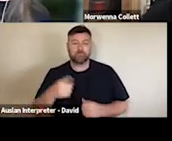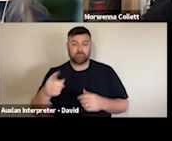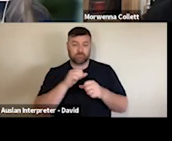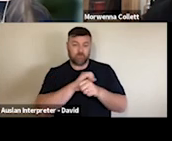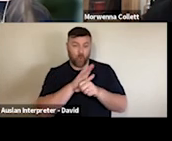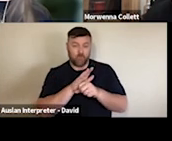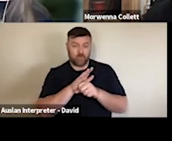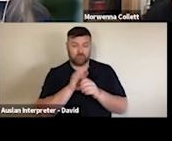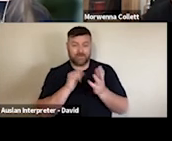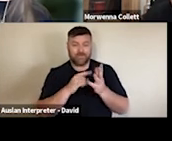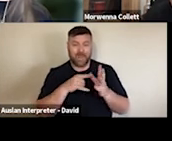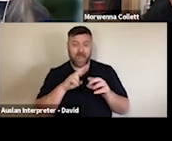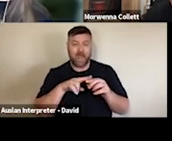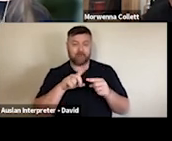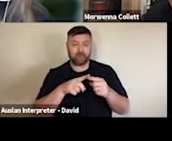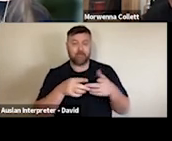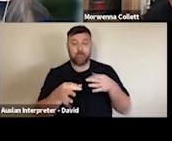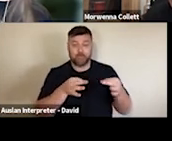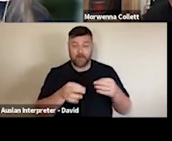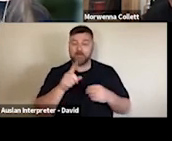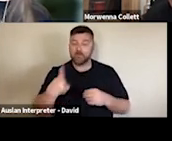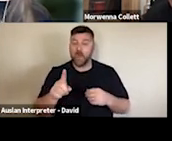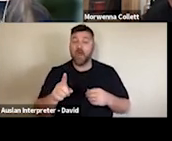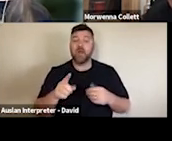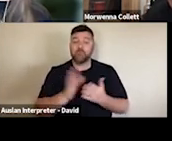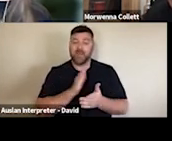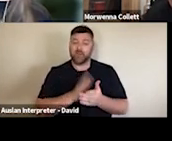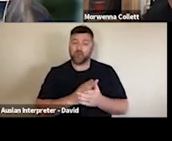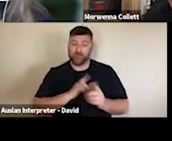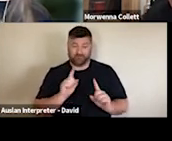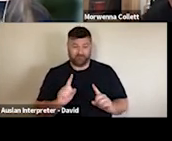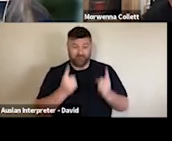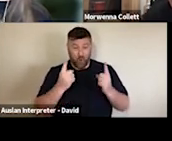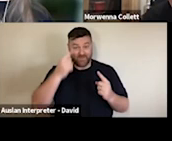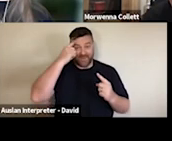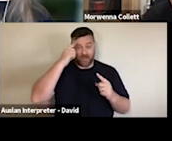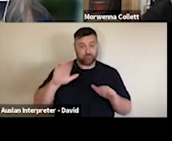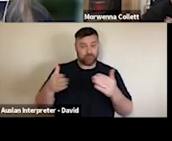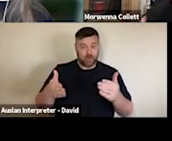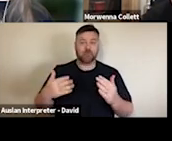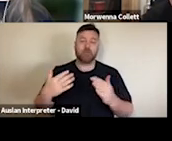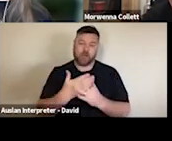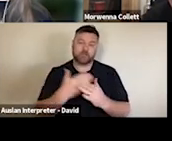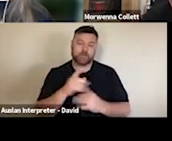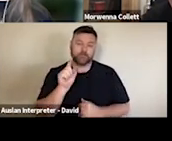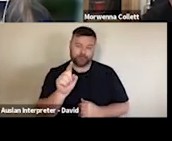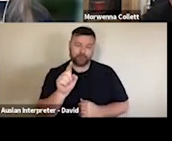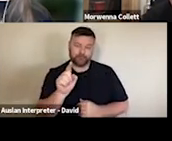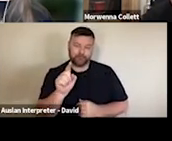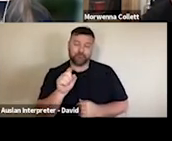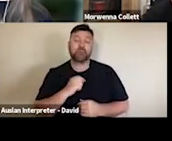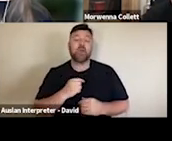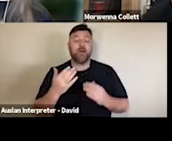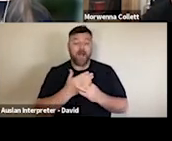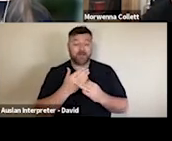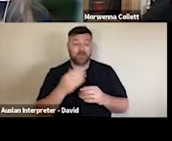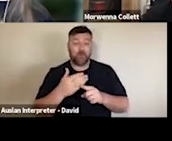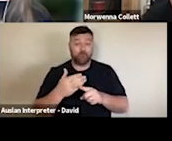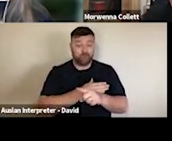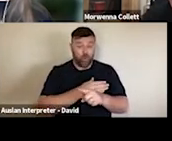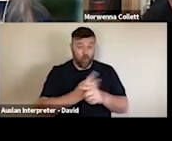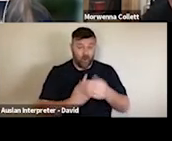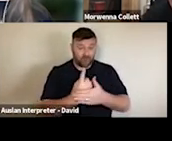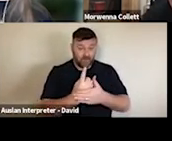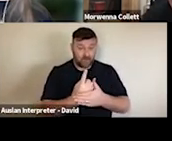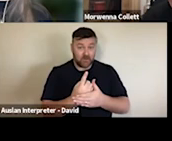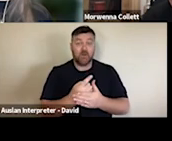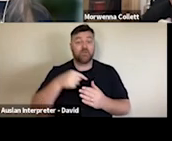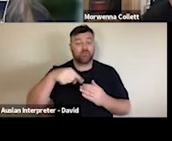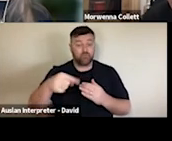Of course there's a link to all our reports and the dashboard from both the Australia